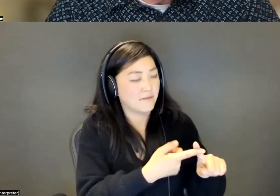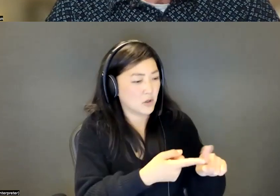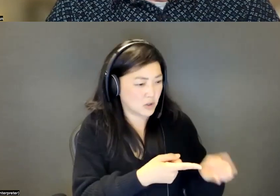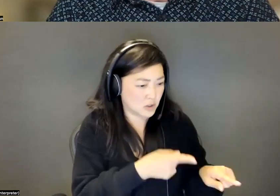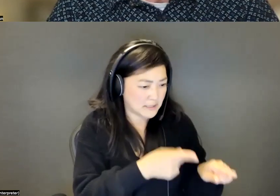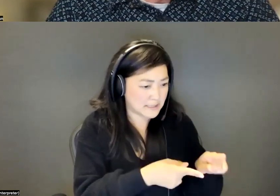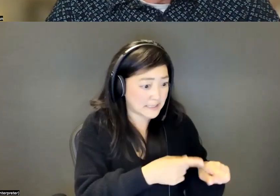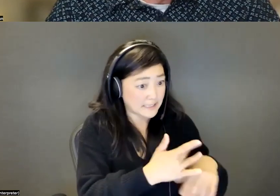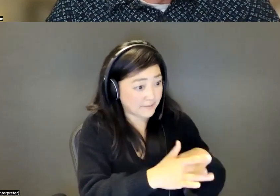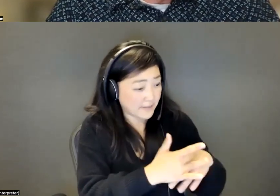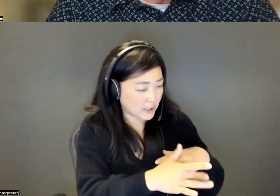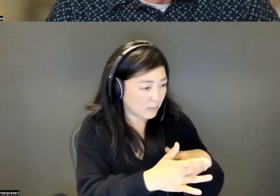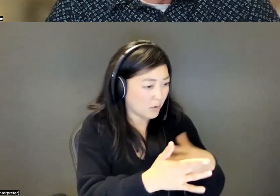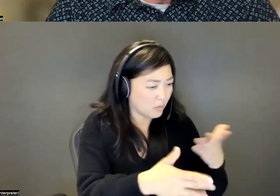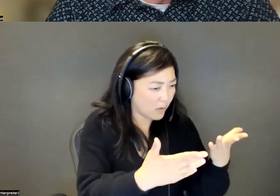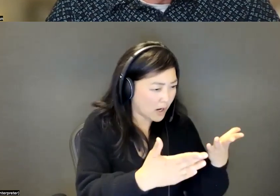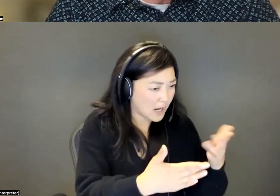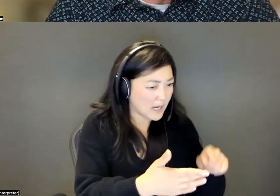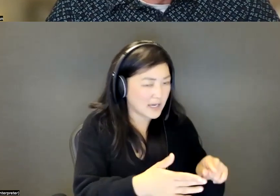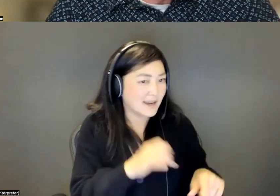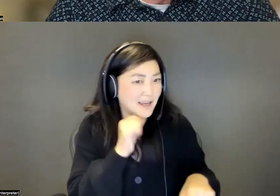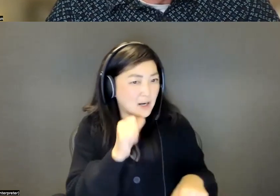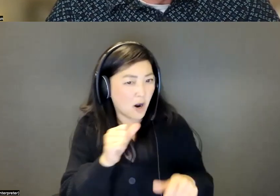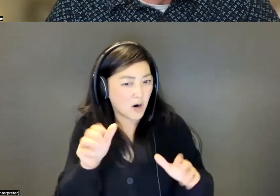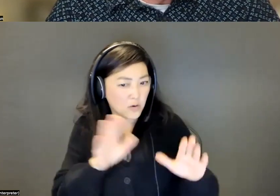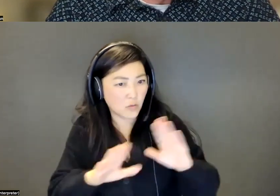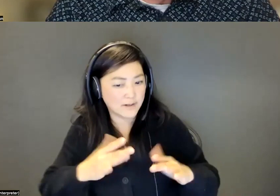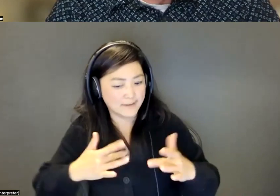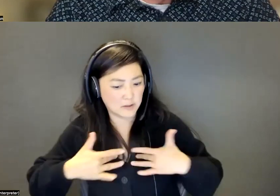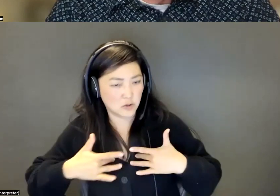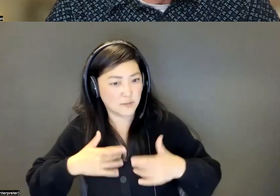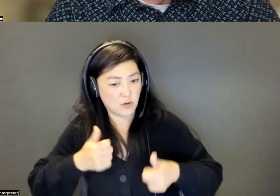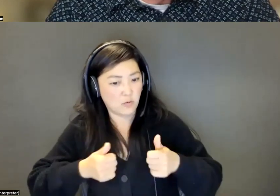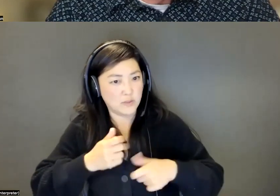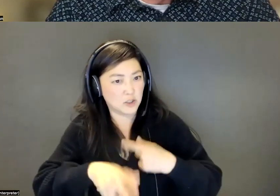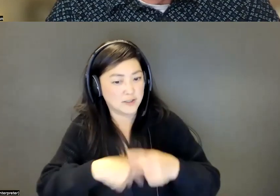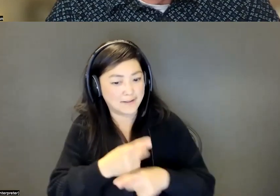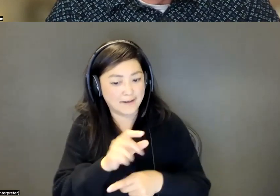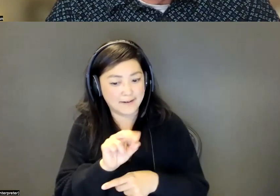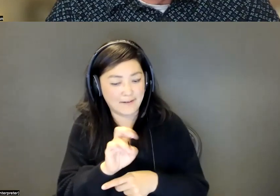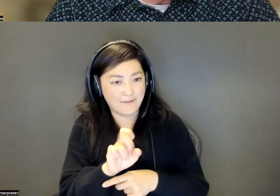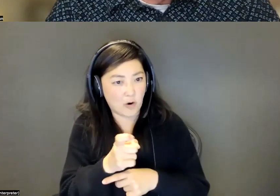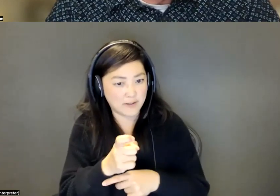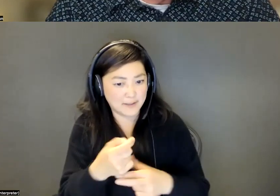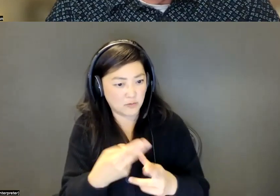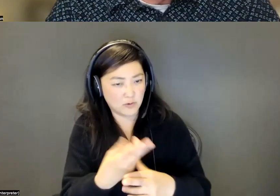example. And then we will deal with that further down the line. But we're very quick to test staff